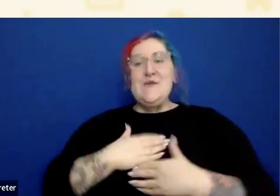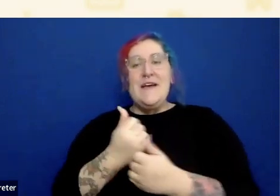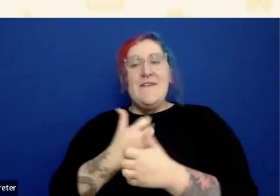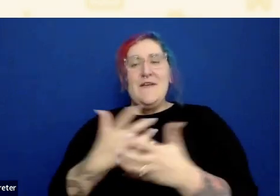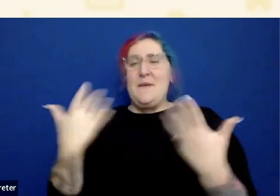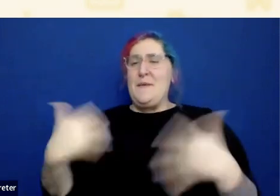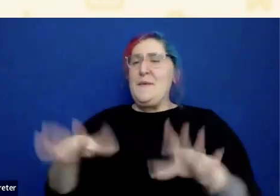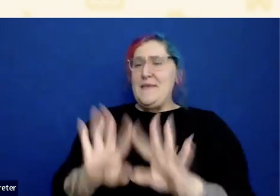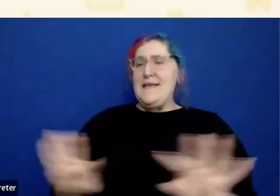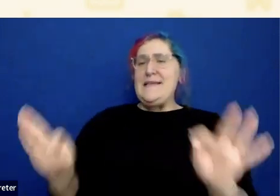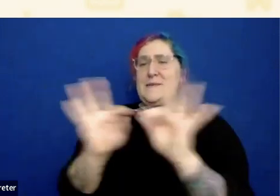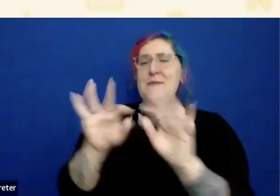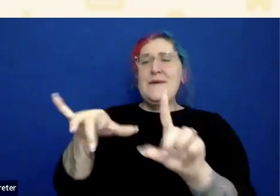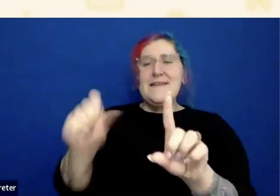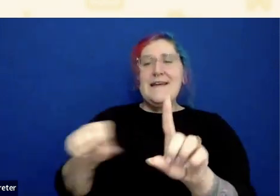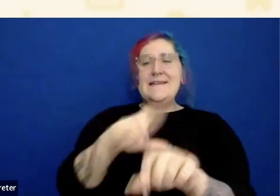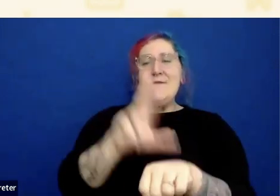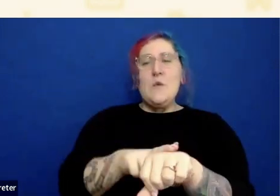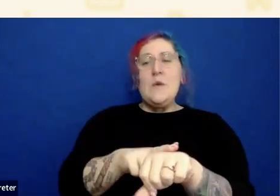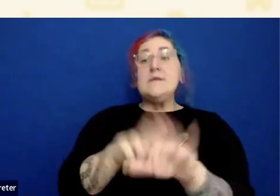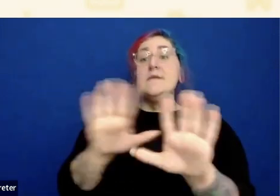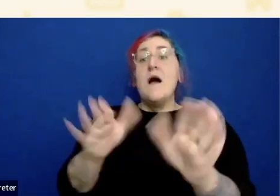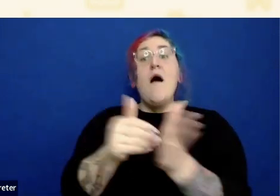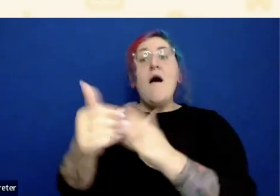Sometimes there can be a lot of stress in doing accessibility.